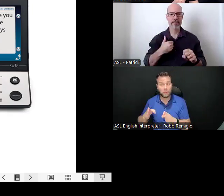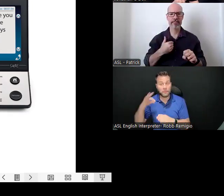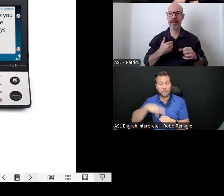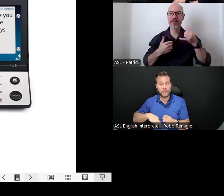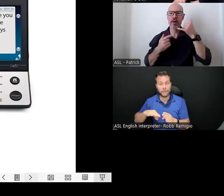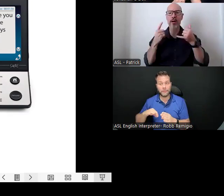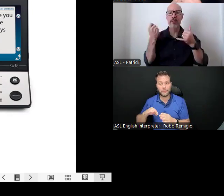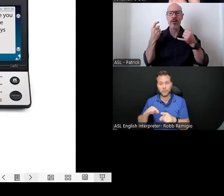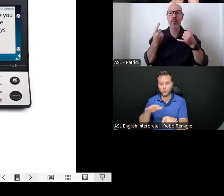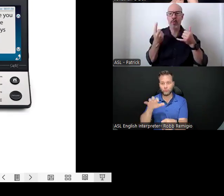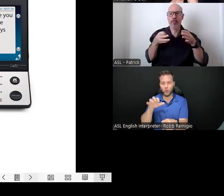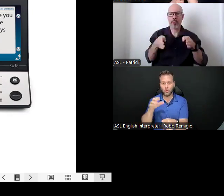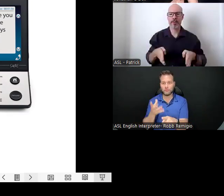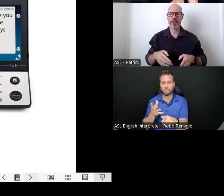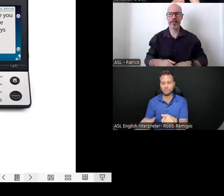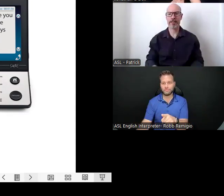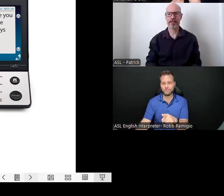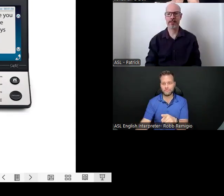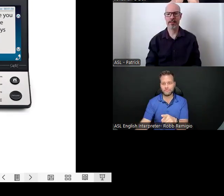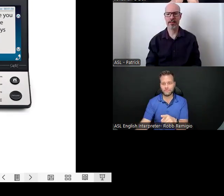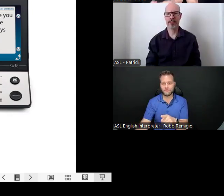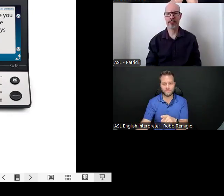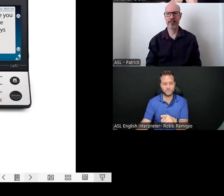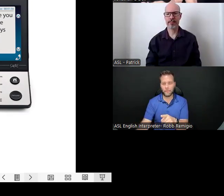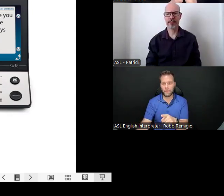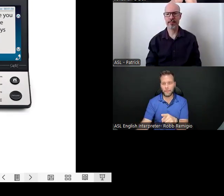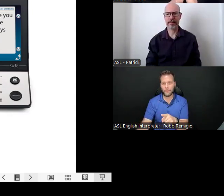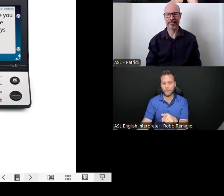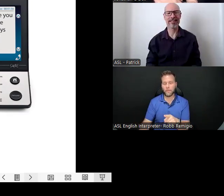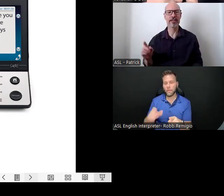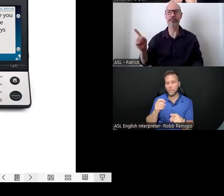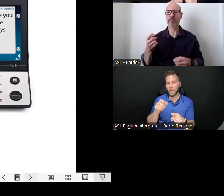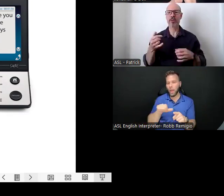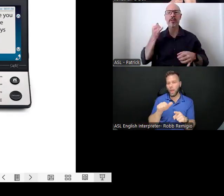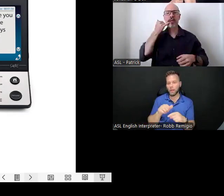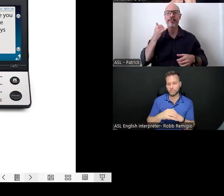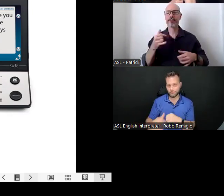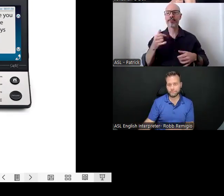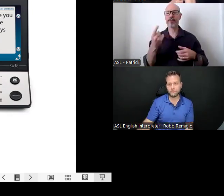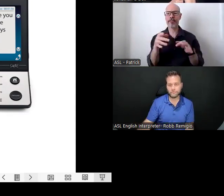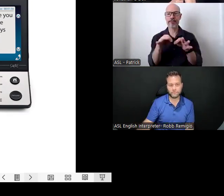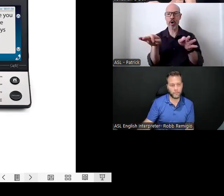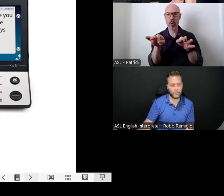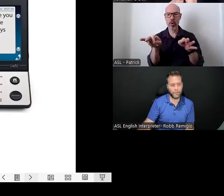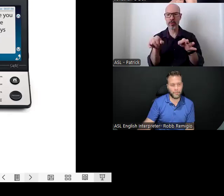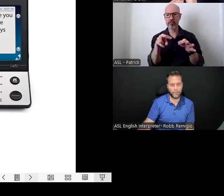share with somebody who you think would benefit from an amplified phone or a caption phone, or for that matter, any other phone for an individual